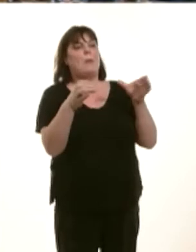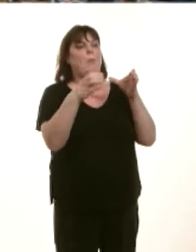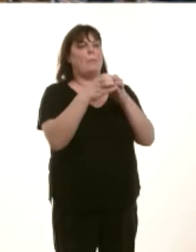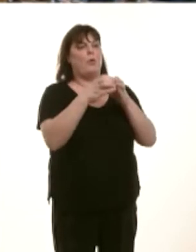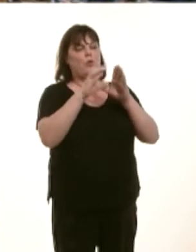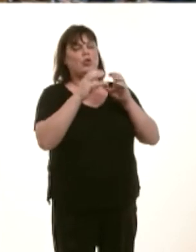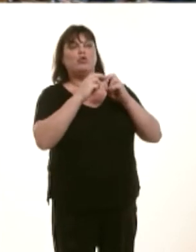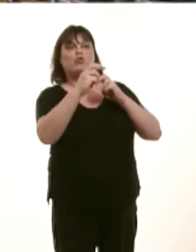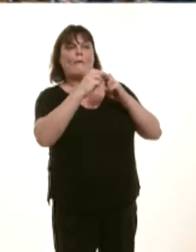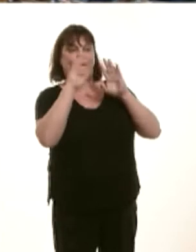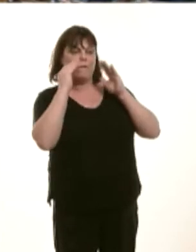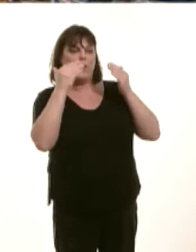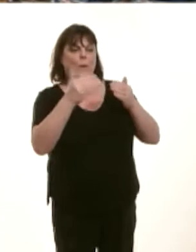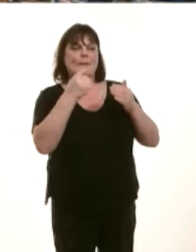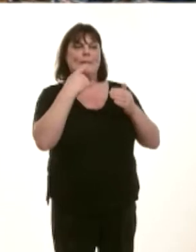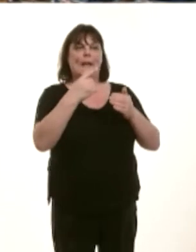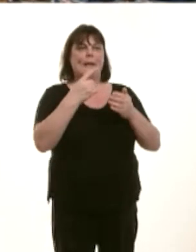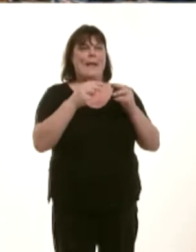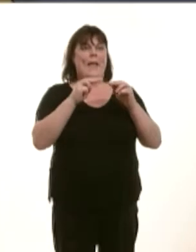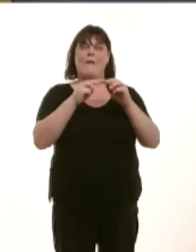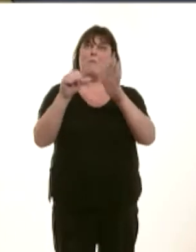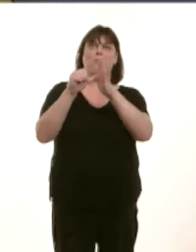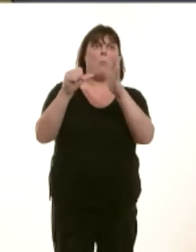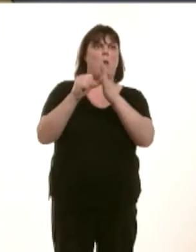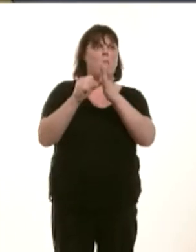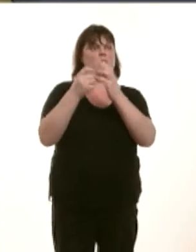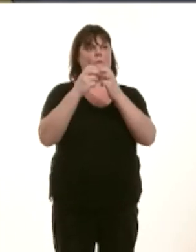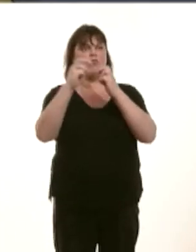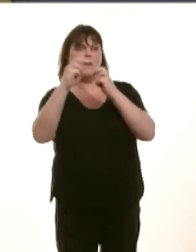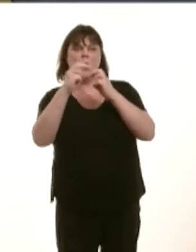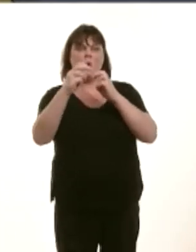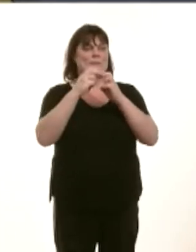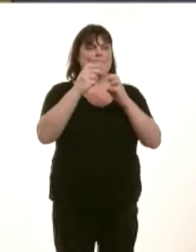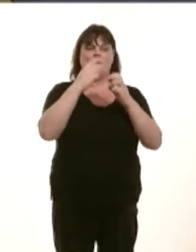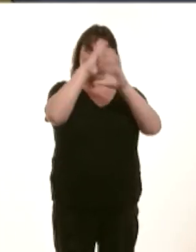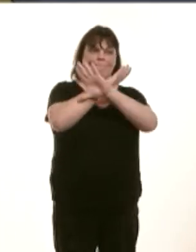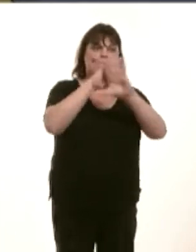is not always conveyed clearly and concisely to passengers in South Wales Central. So,